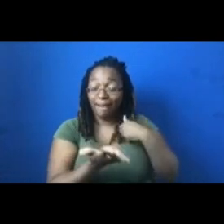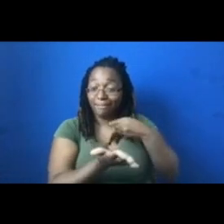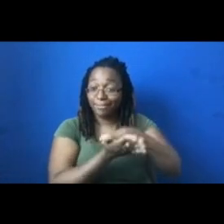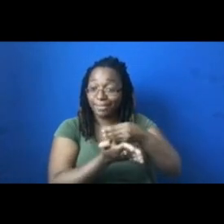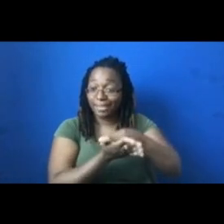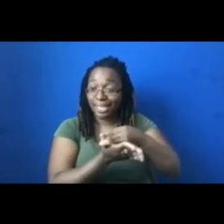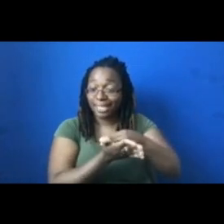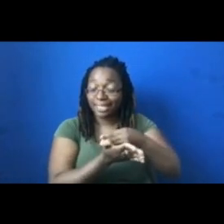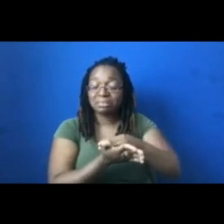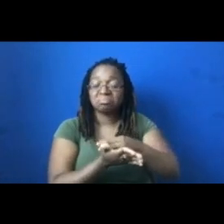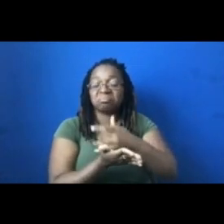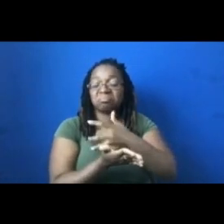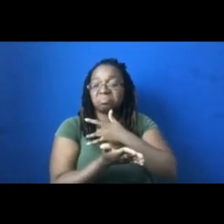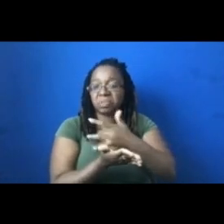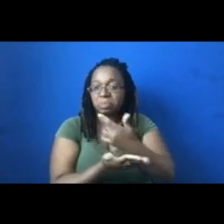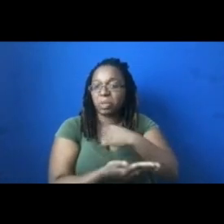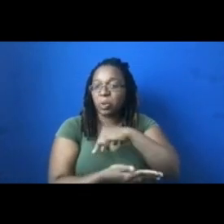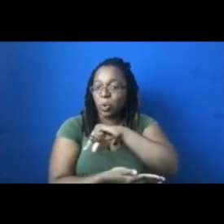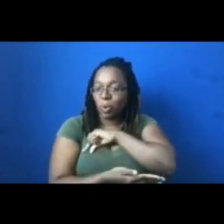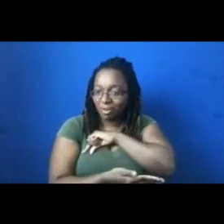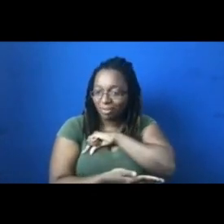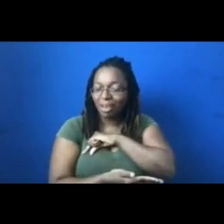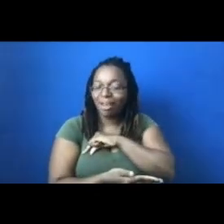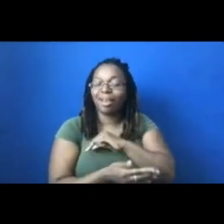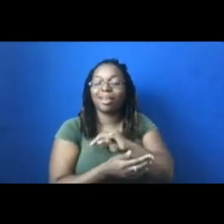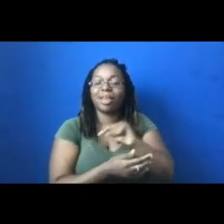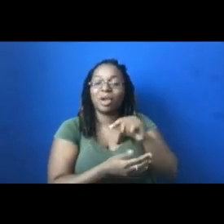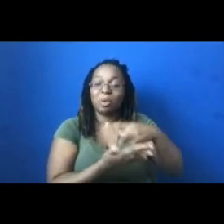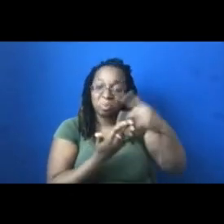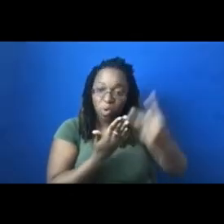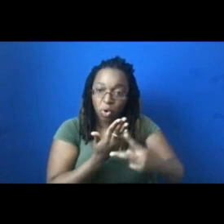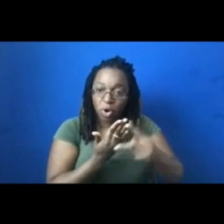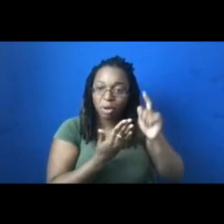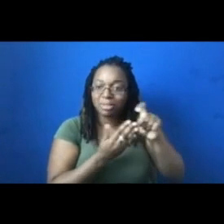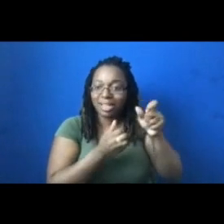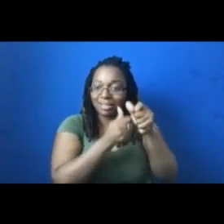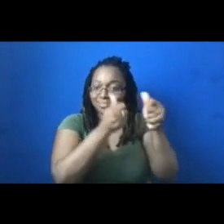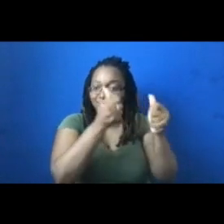affiliated programs. So those were two excellent questions.